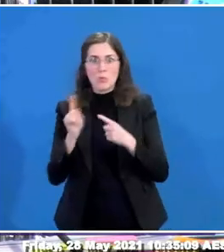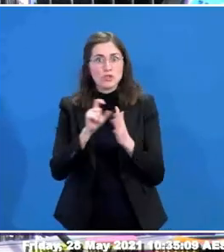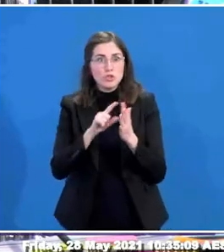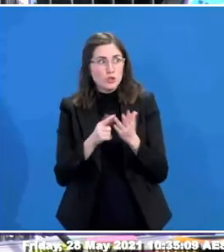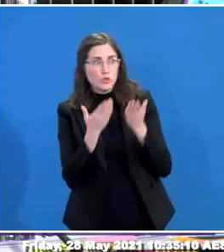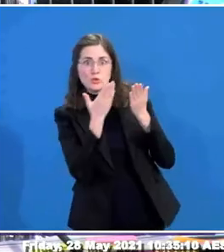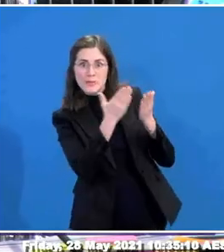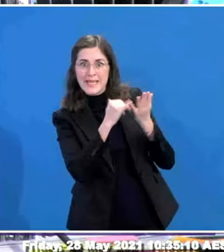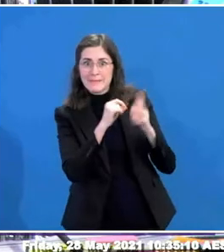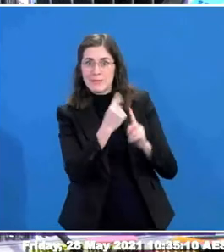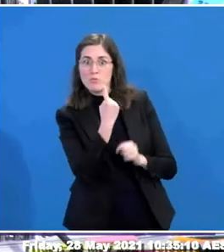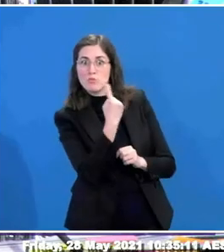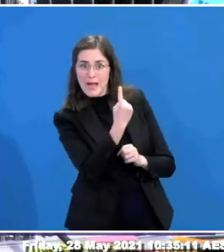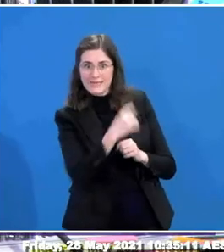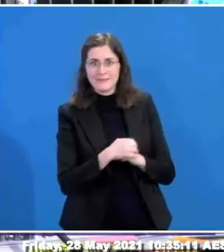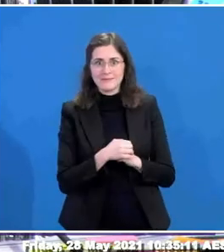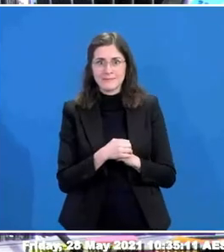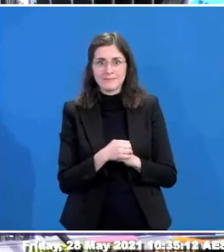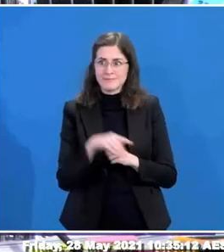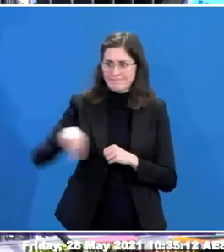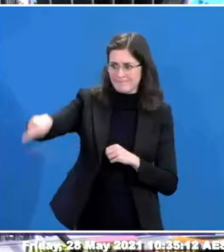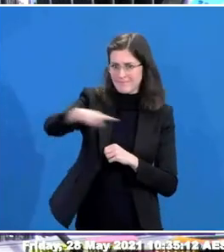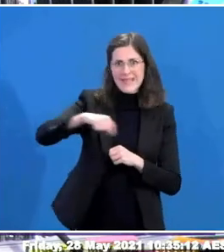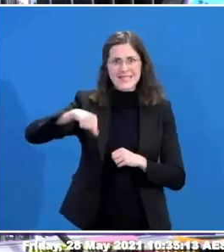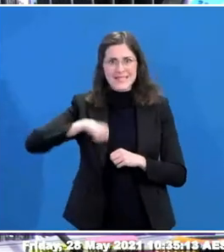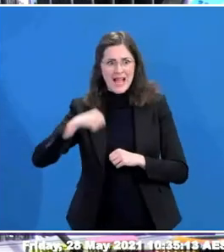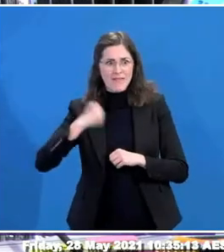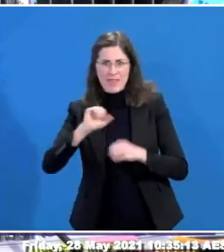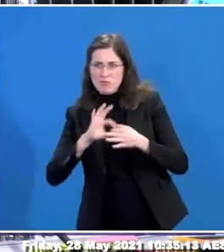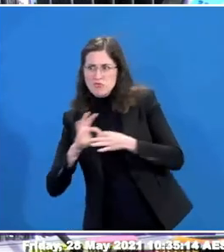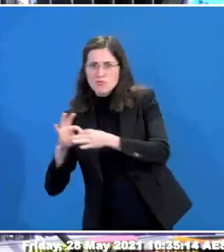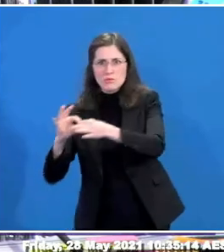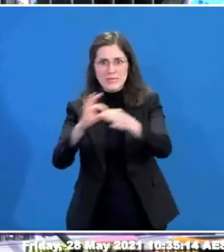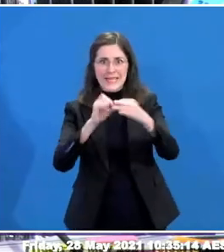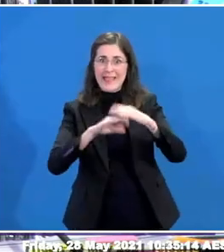working relationship between staff at this location, the staff and family